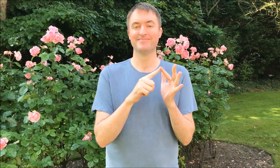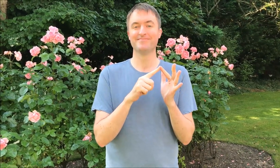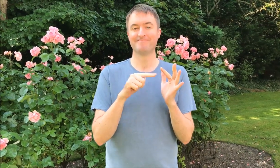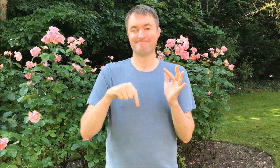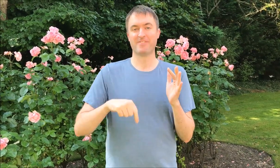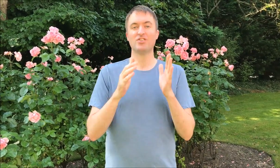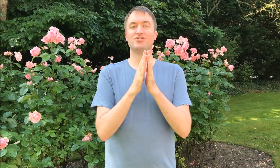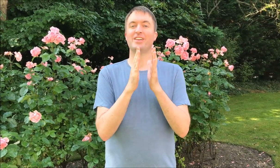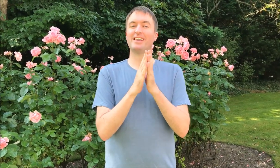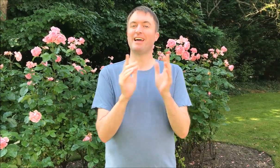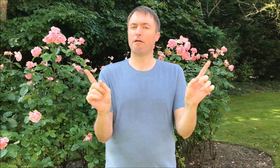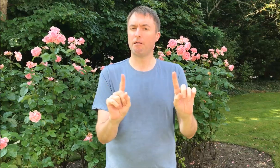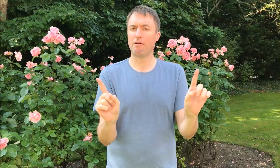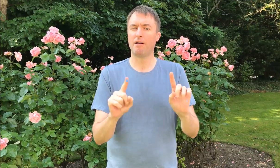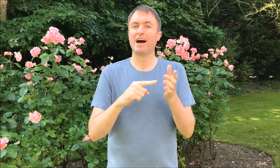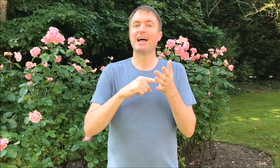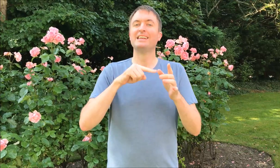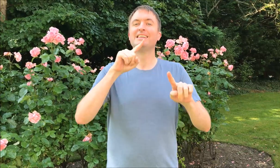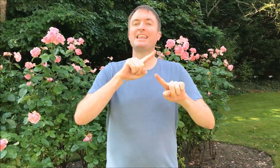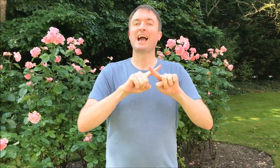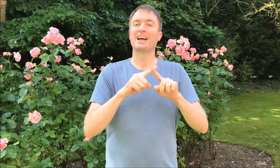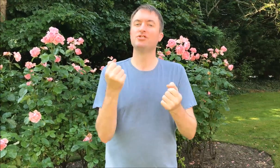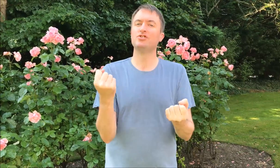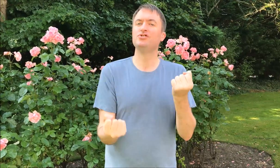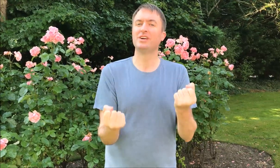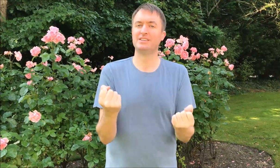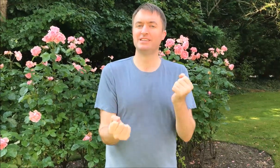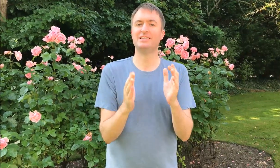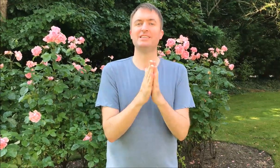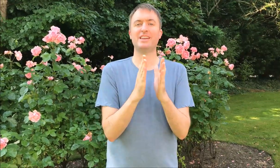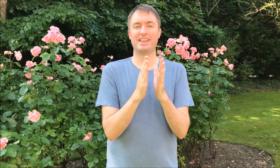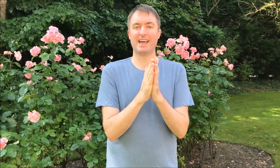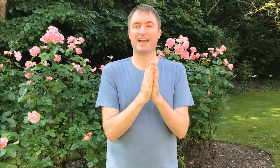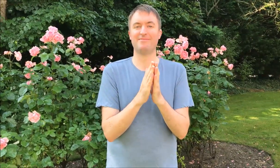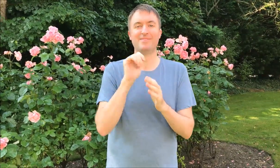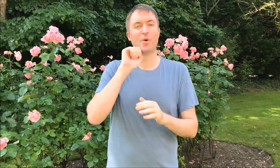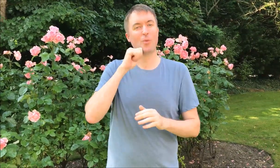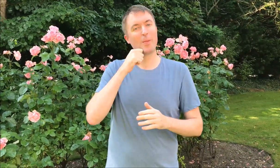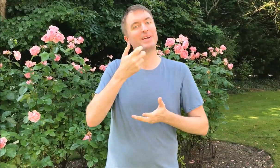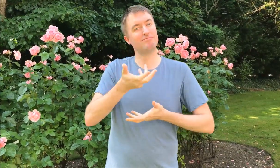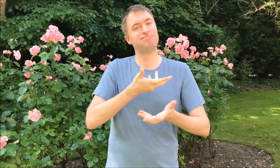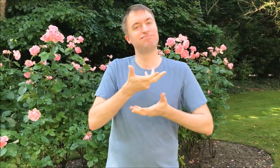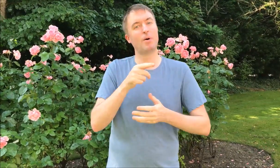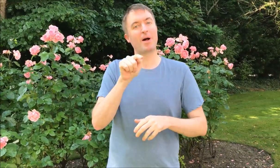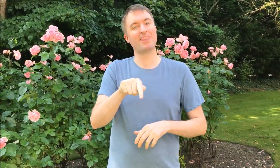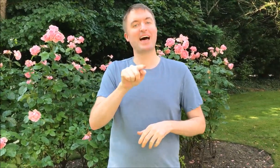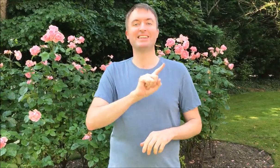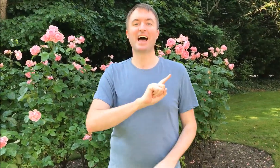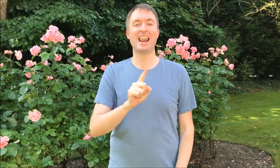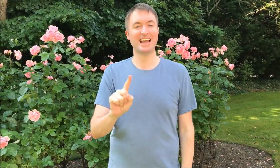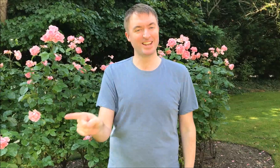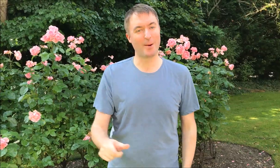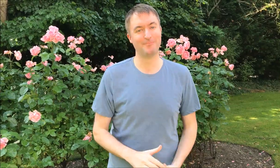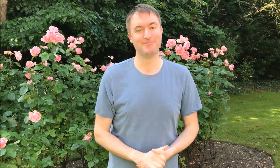It is Tax Justice Sunday, and we will be talking about that later.